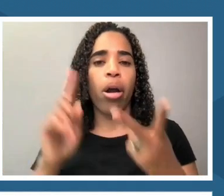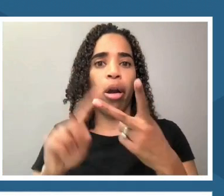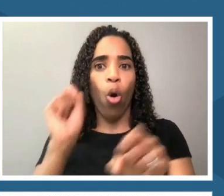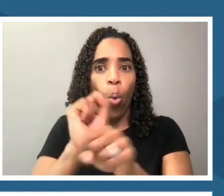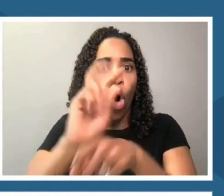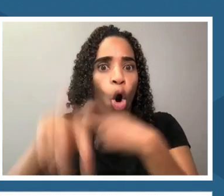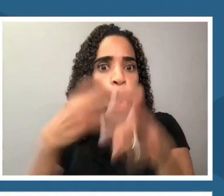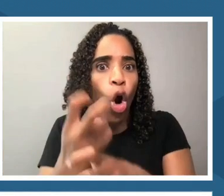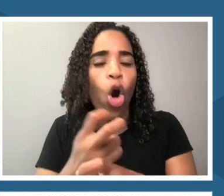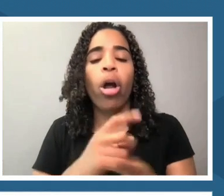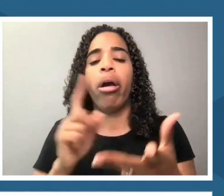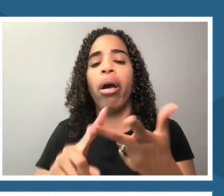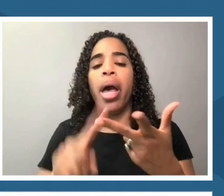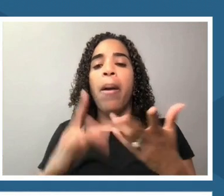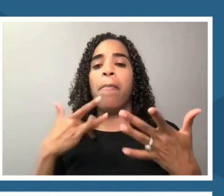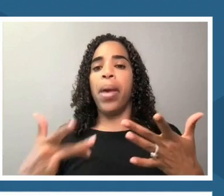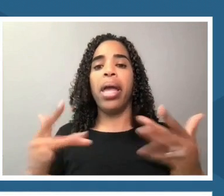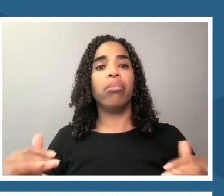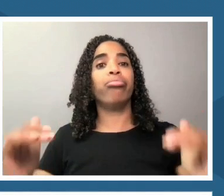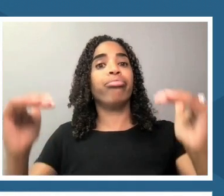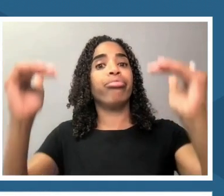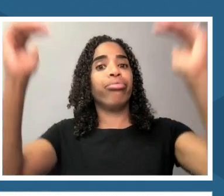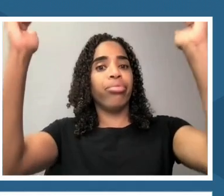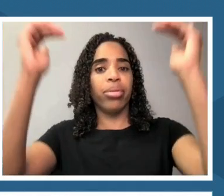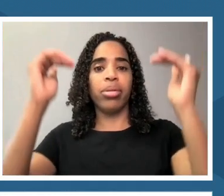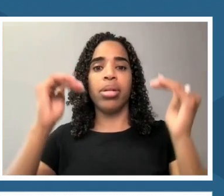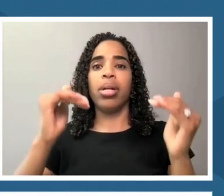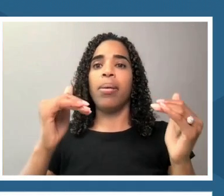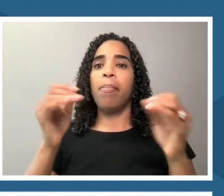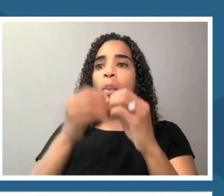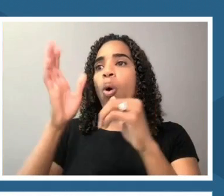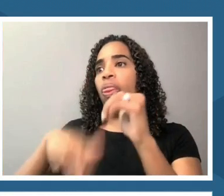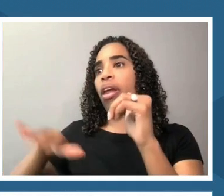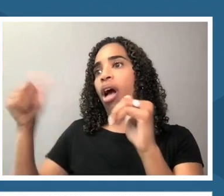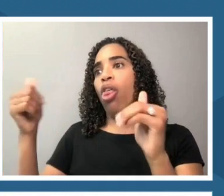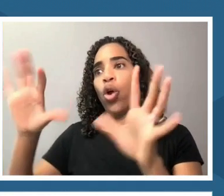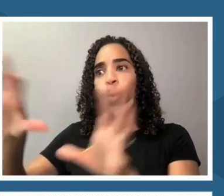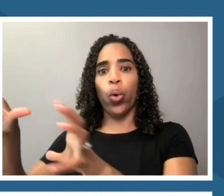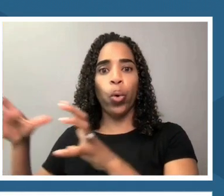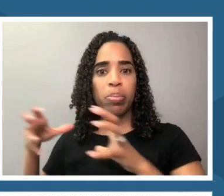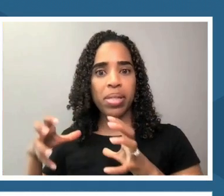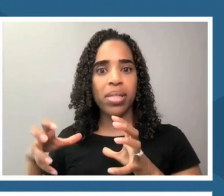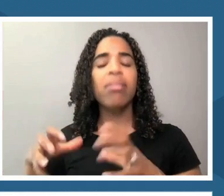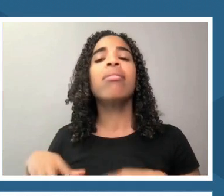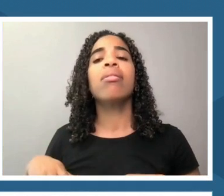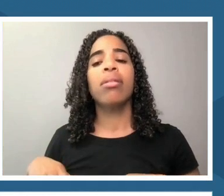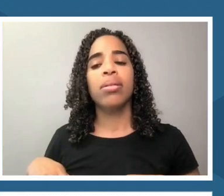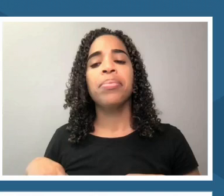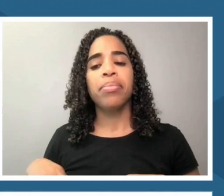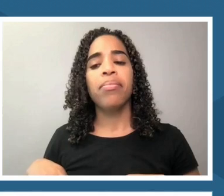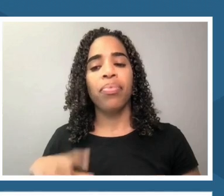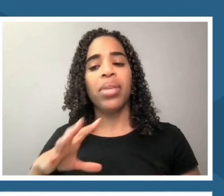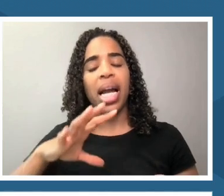levels of socioeconomic success than other racial minority groups and like